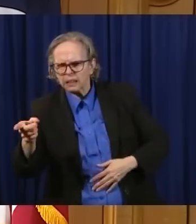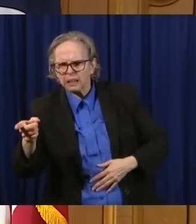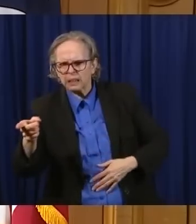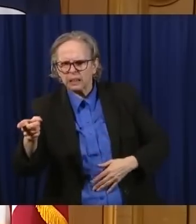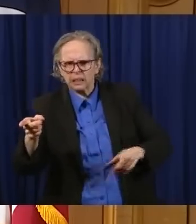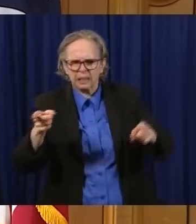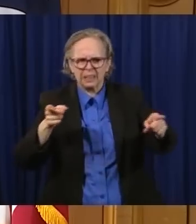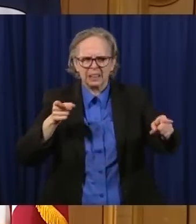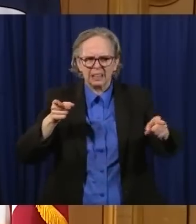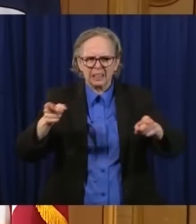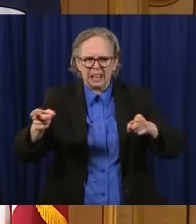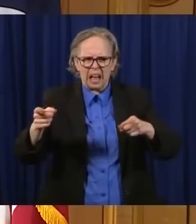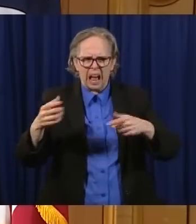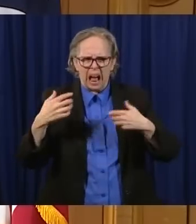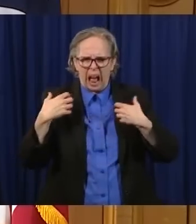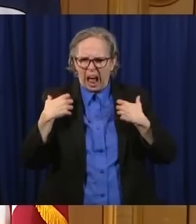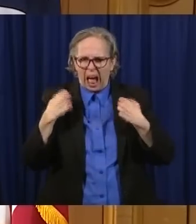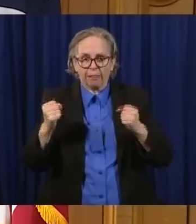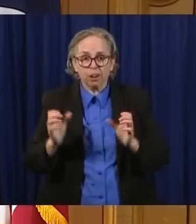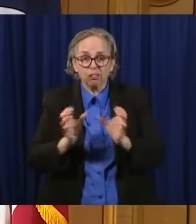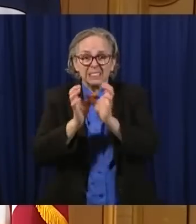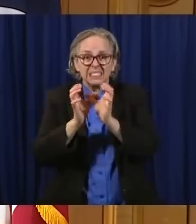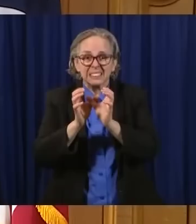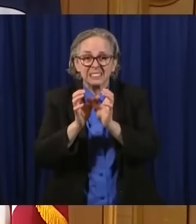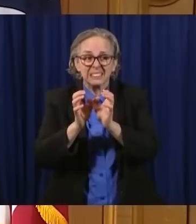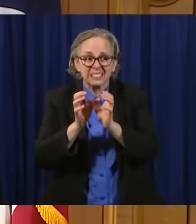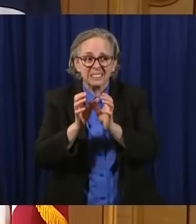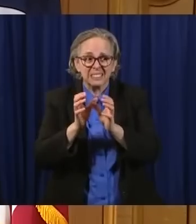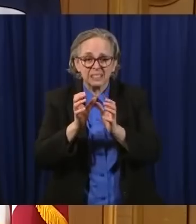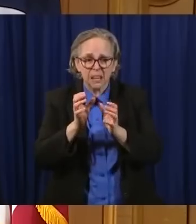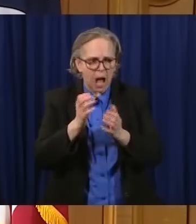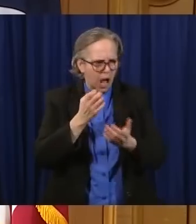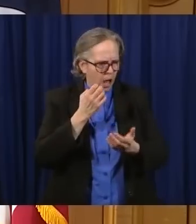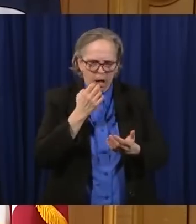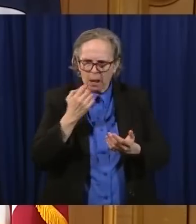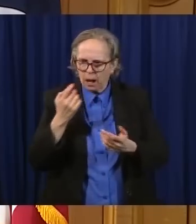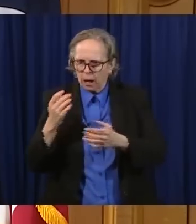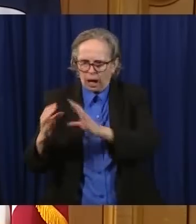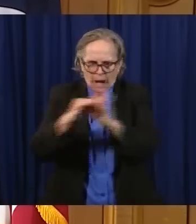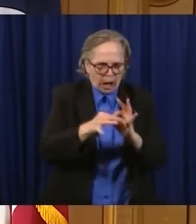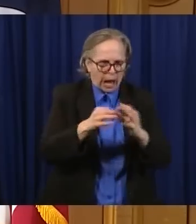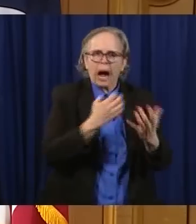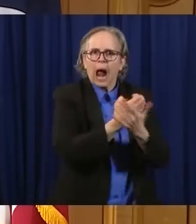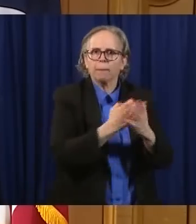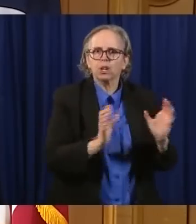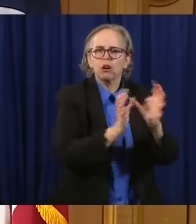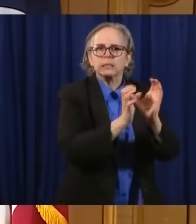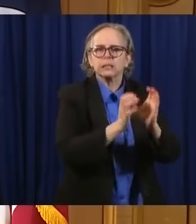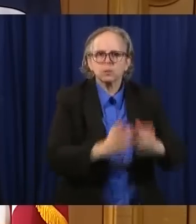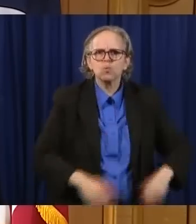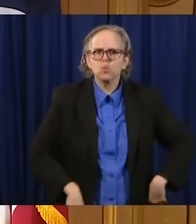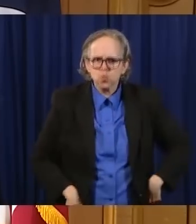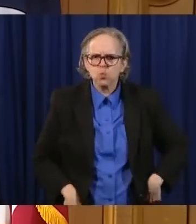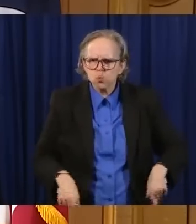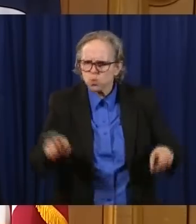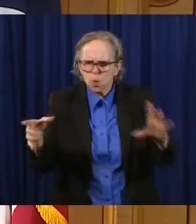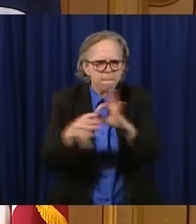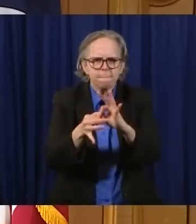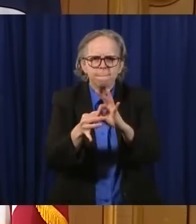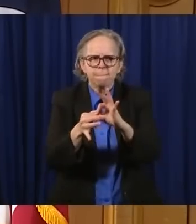ONE HAS TO DO WITH THE MEDICAL CRISIS BUT THE OTHER HASTO DO